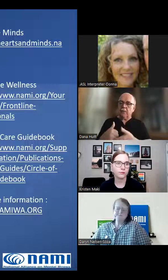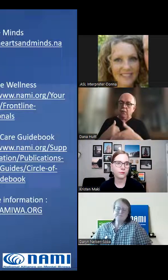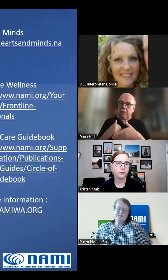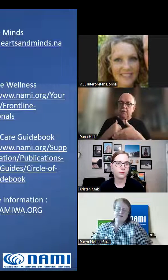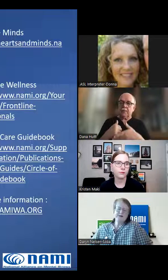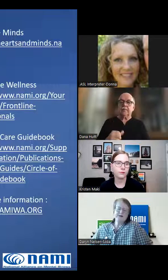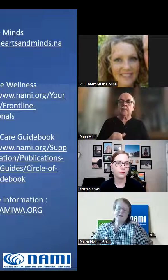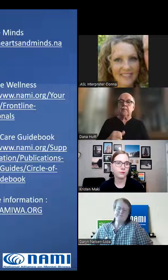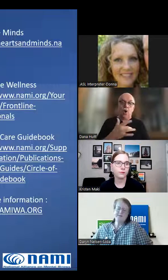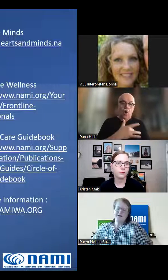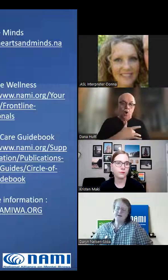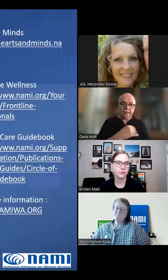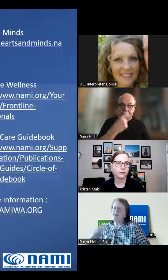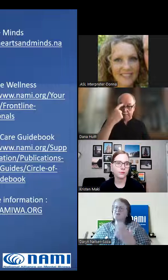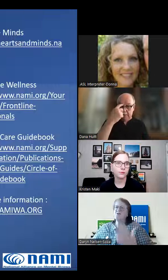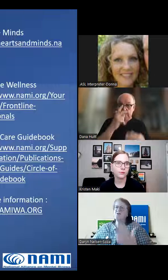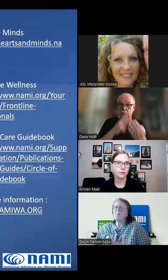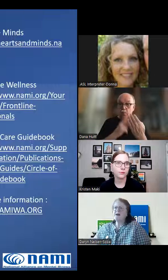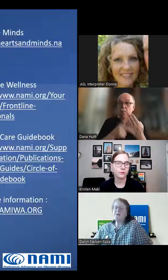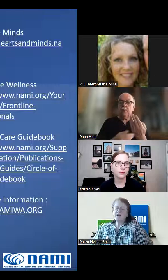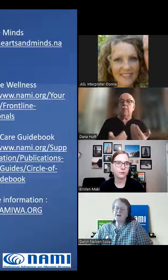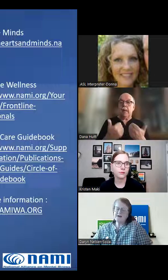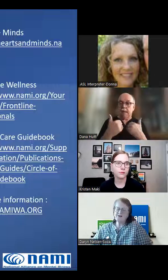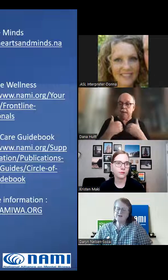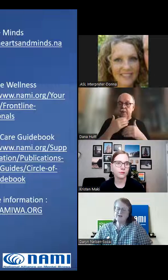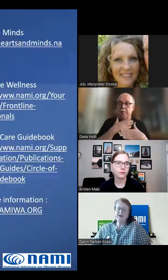s. So those are some additional ways that we